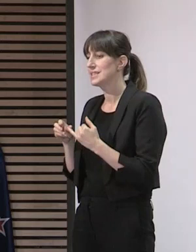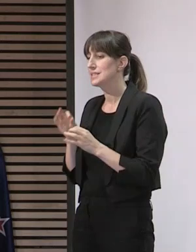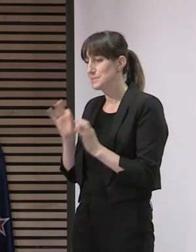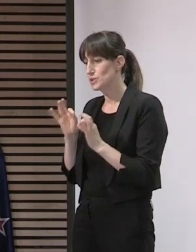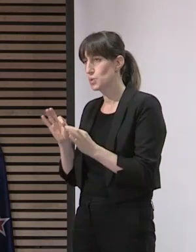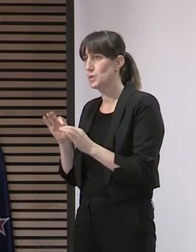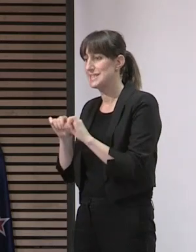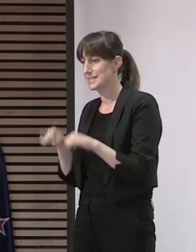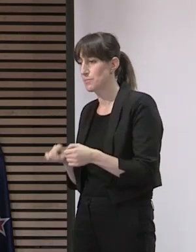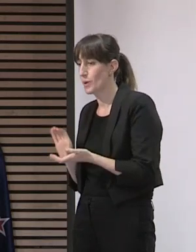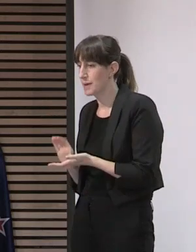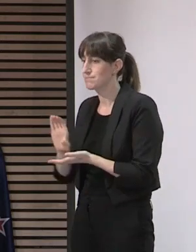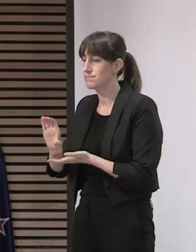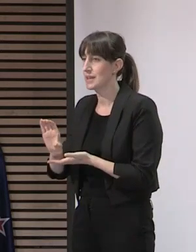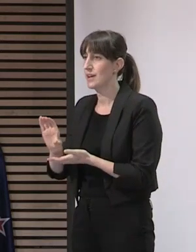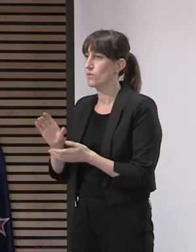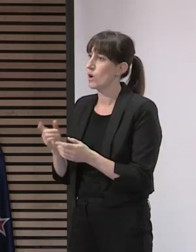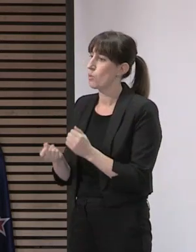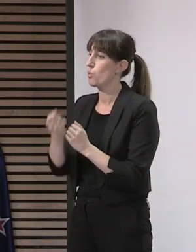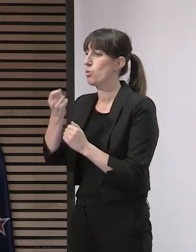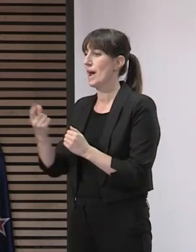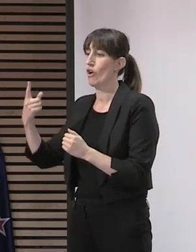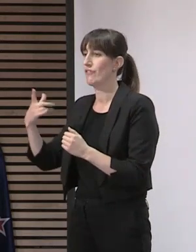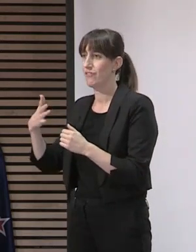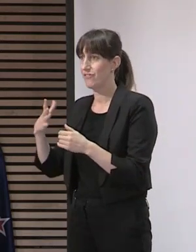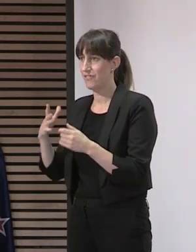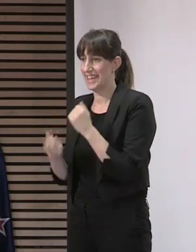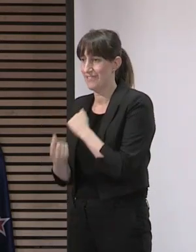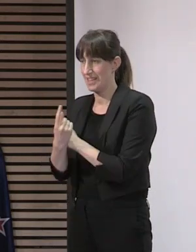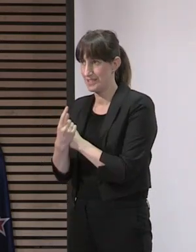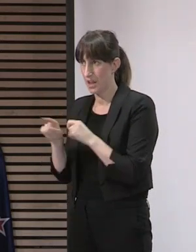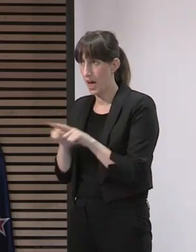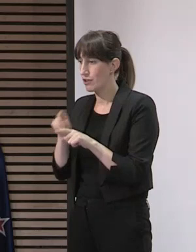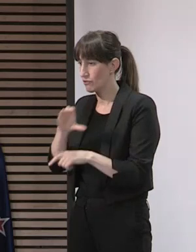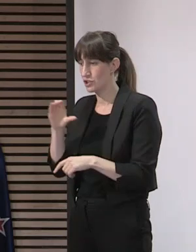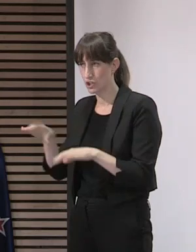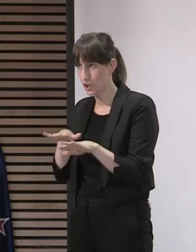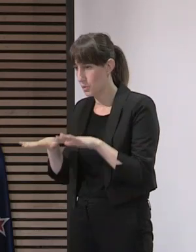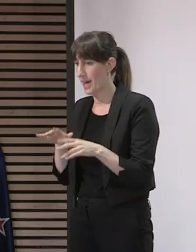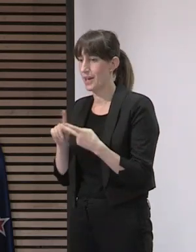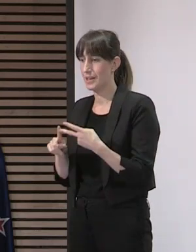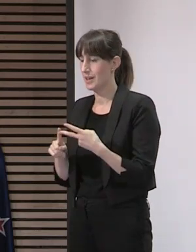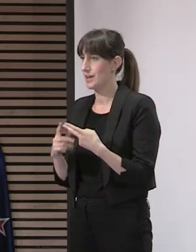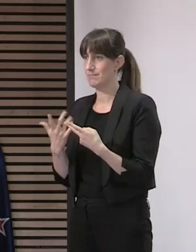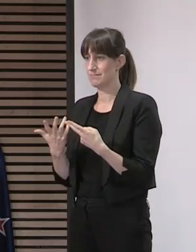Christchurch earthquakes, and now. And so that does make our system different to others. It has been looked at from time